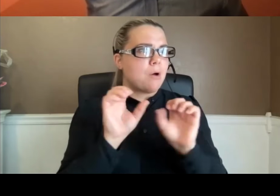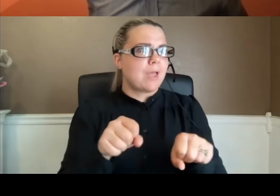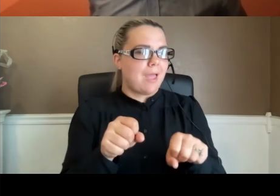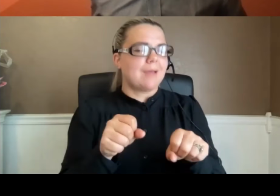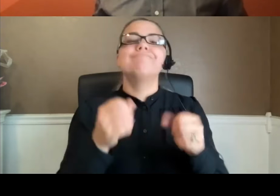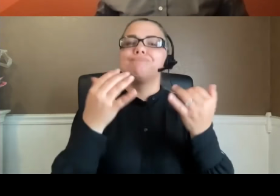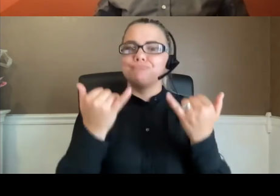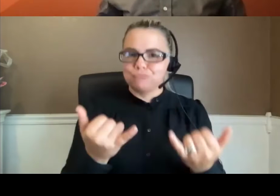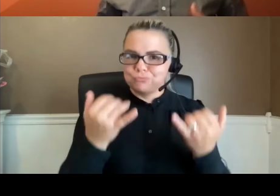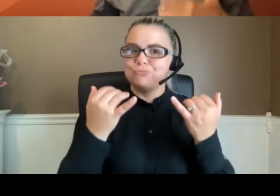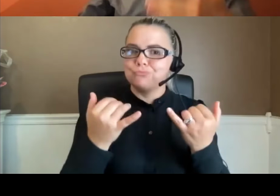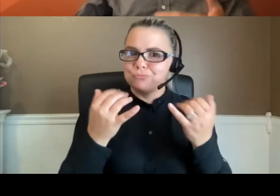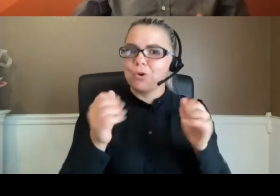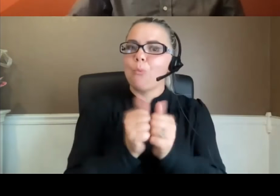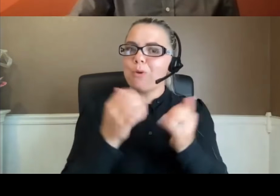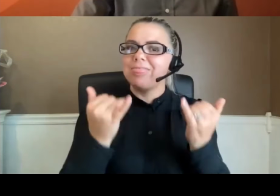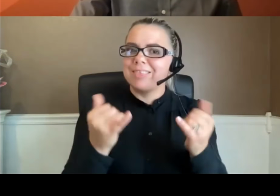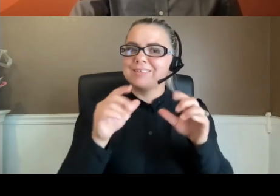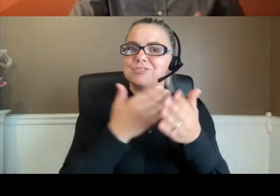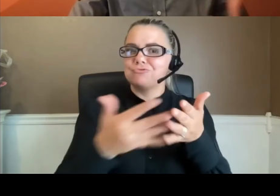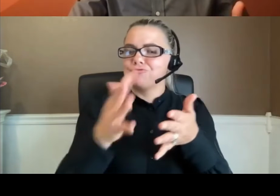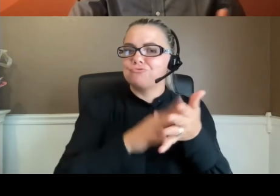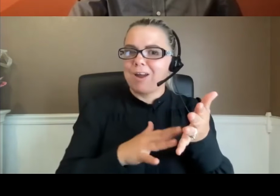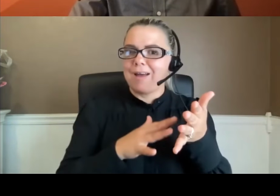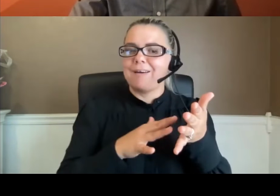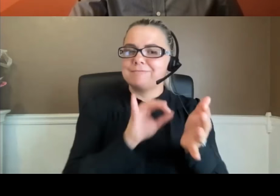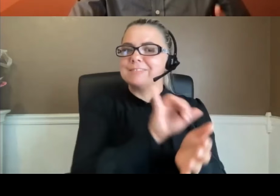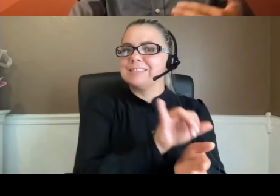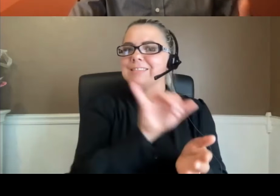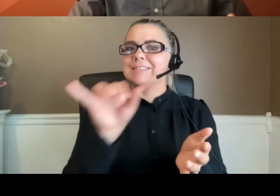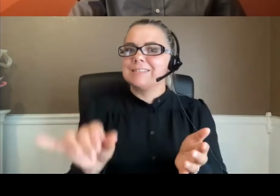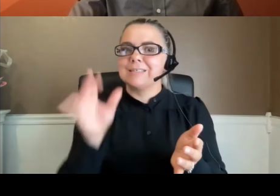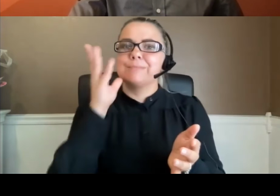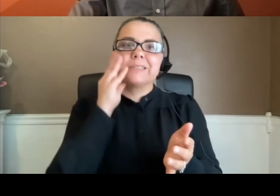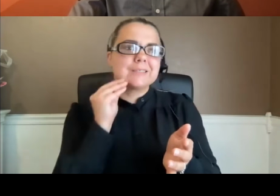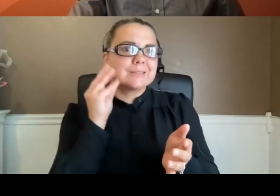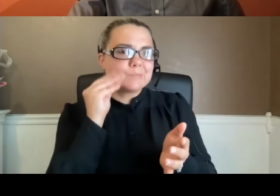series, okay? We want to give the same experience, or similar experience, to our non-sighted users.